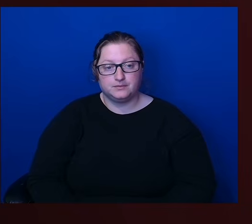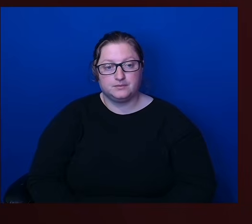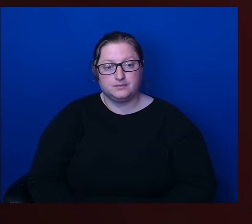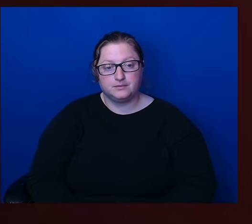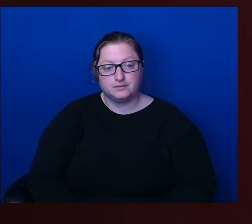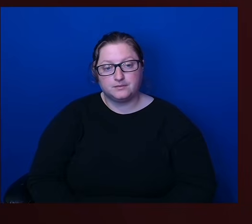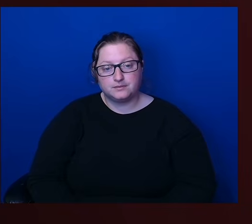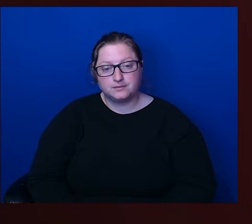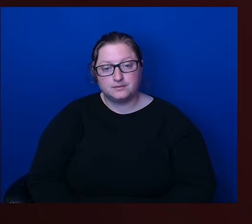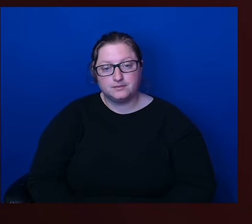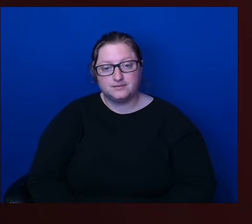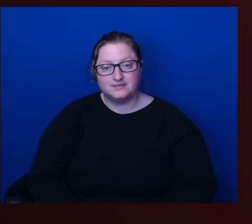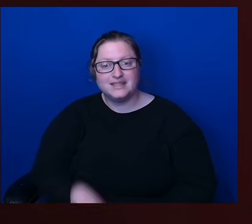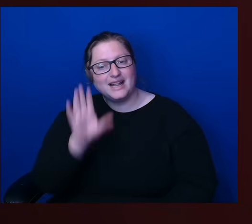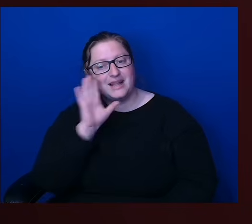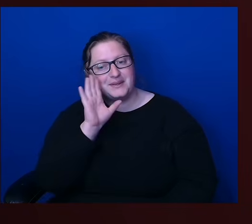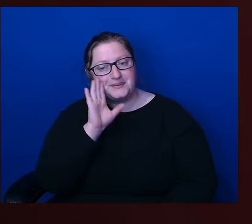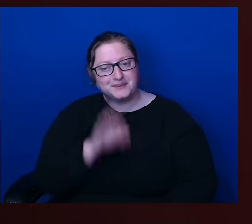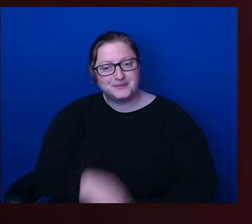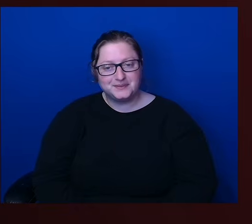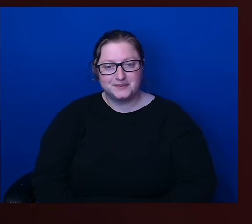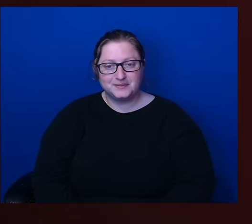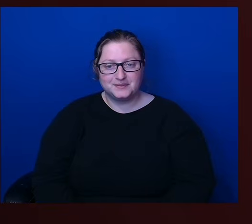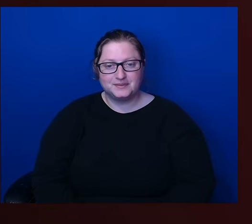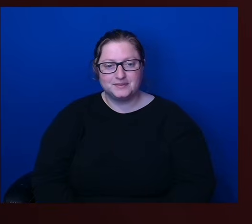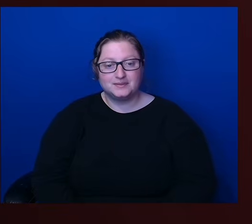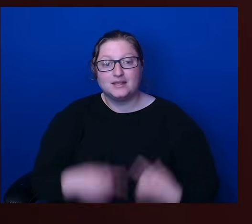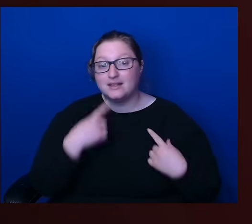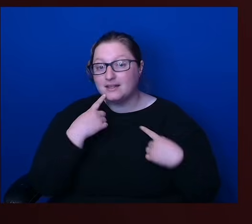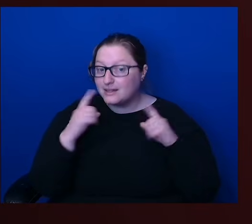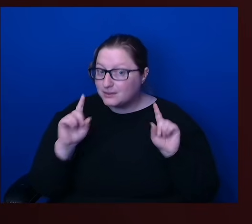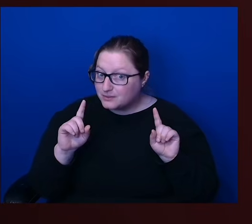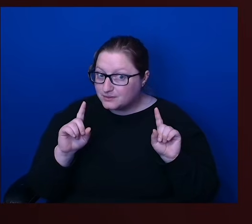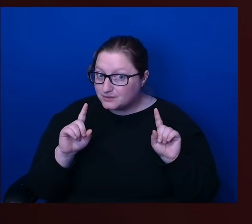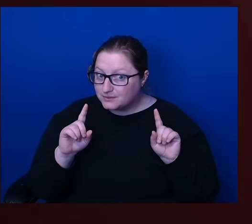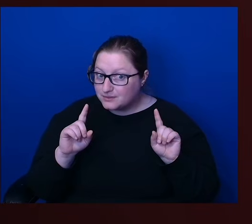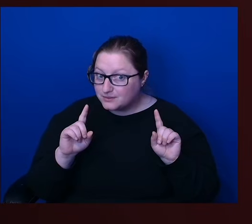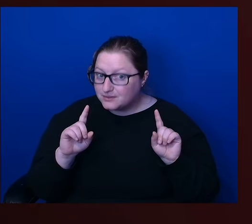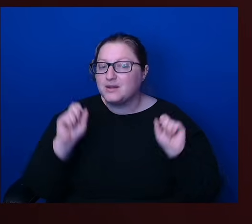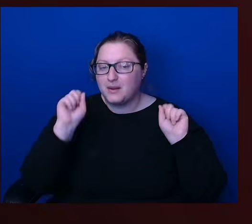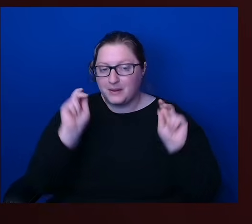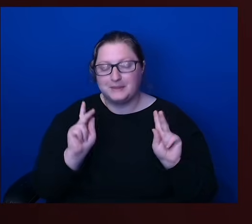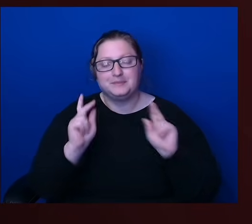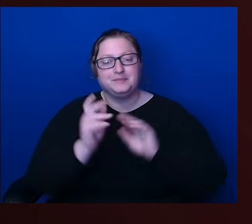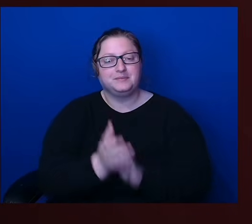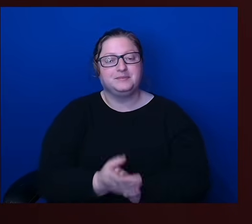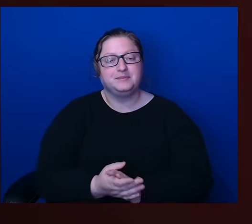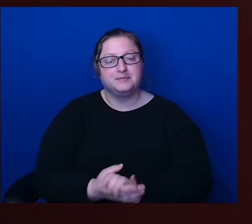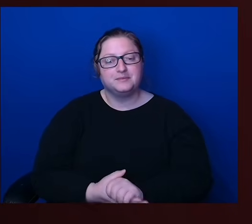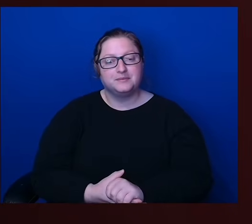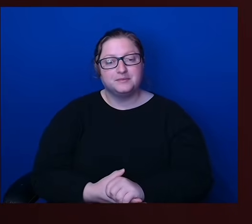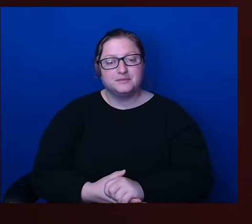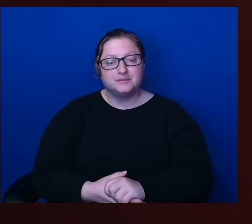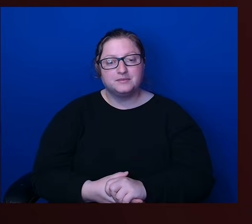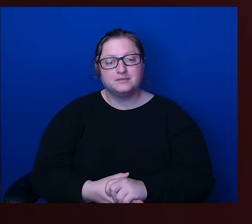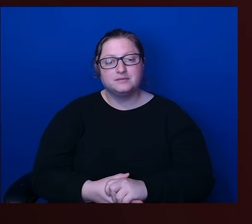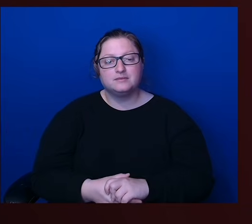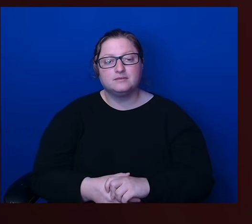Hello, there we go. Okay, so going to talk about Model Context Protocol.